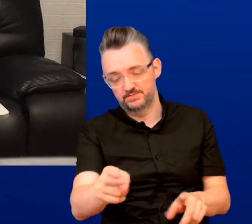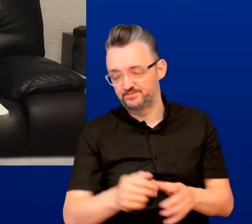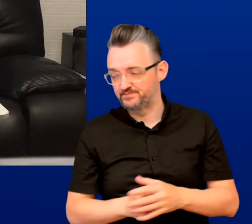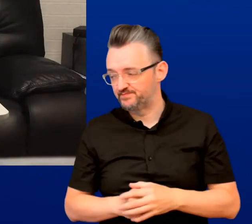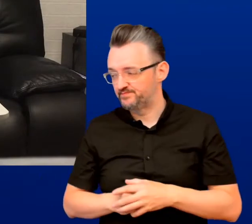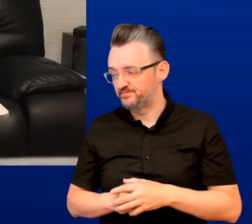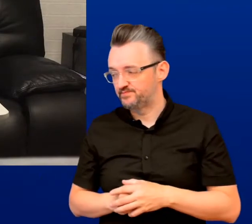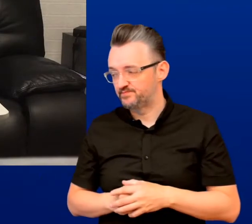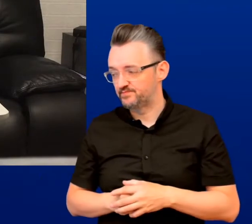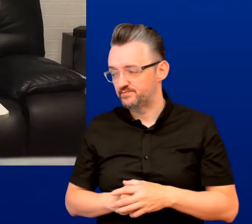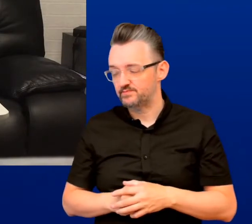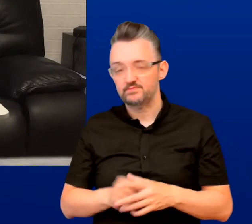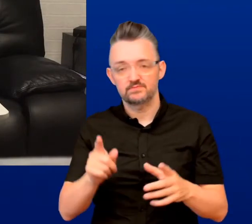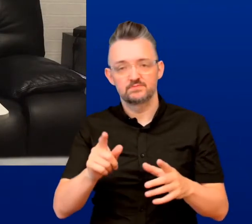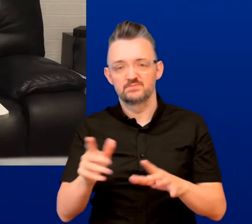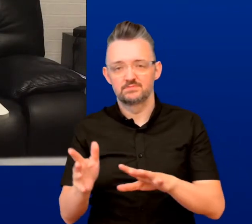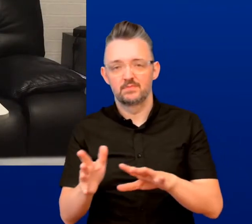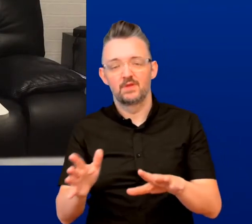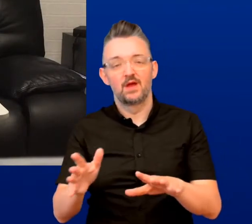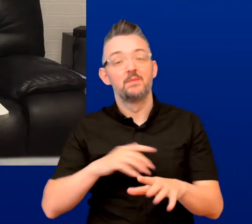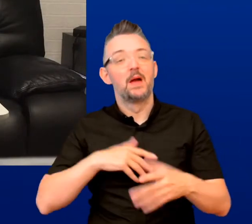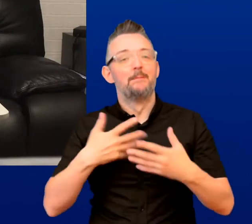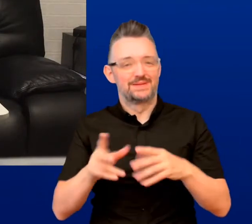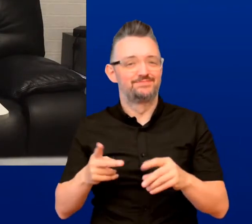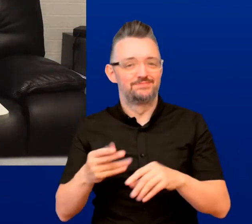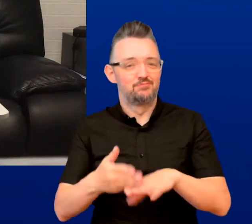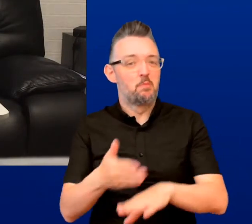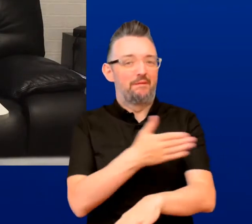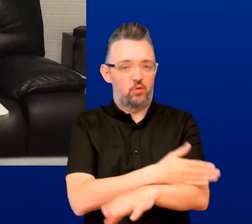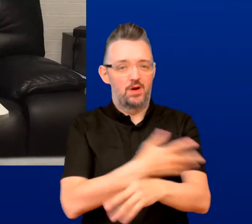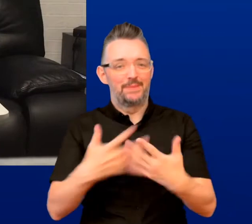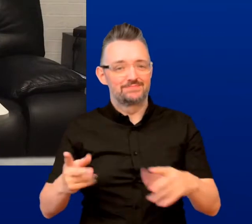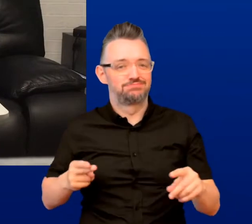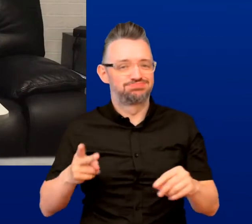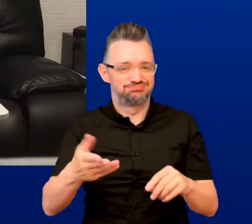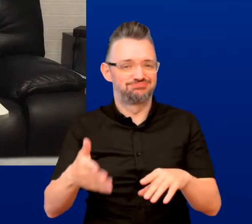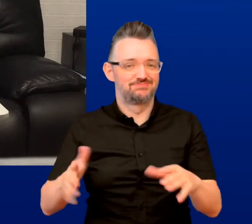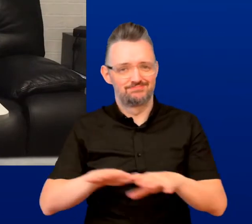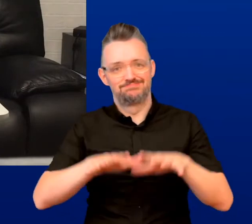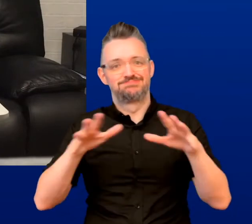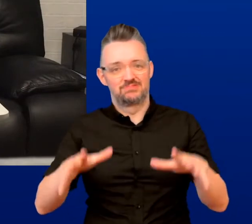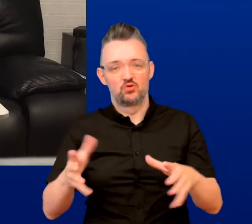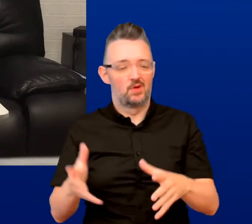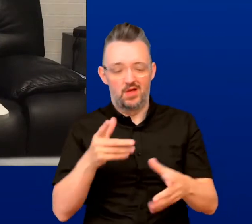I won't cut anymore because I've already got some that i have prepared.